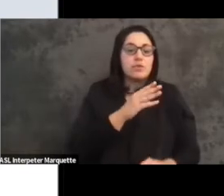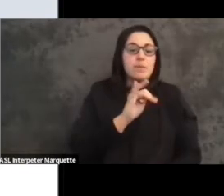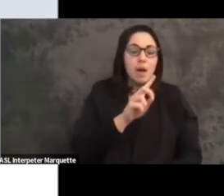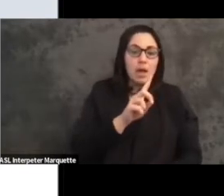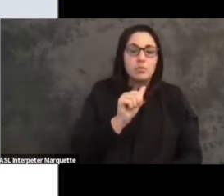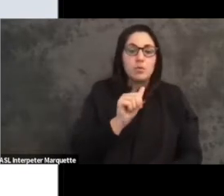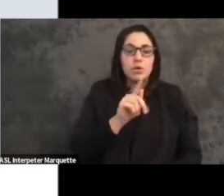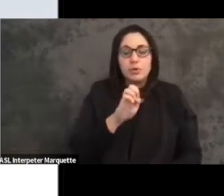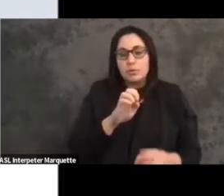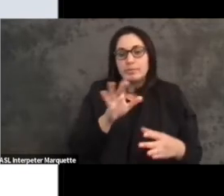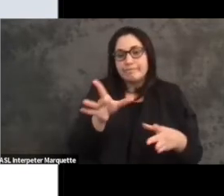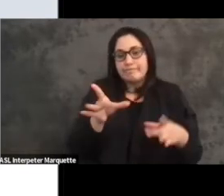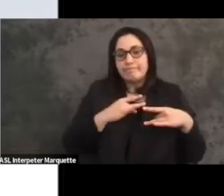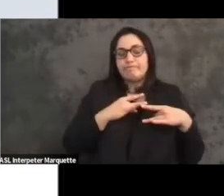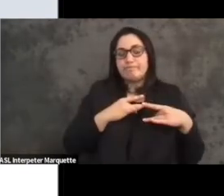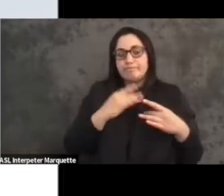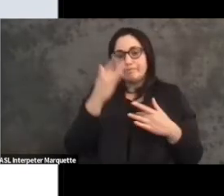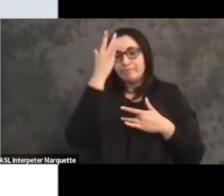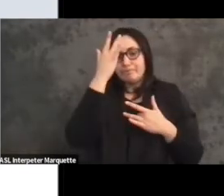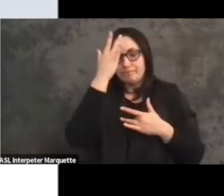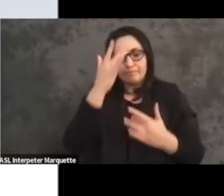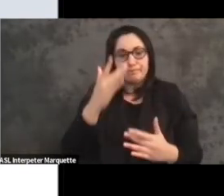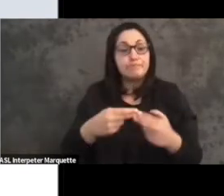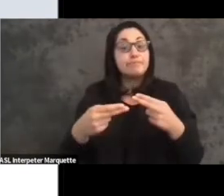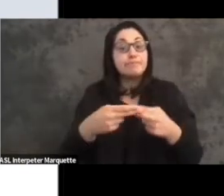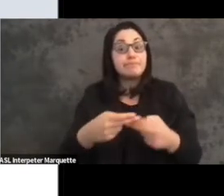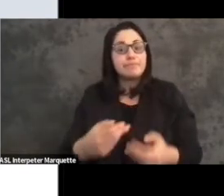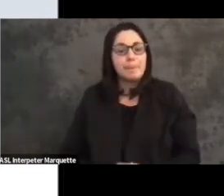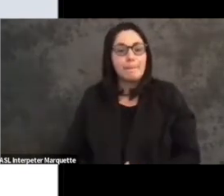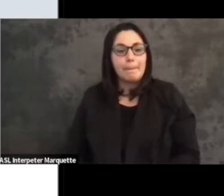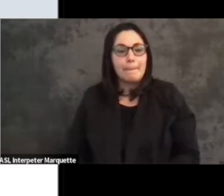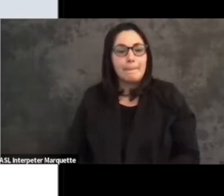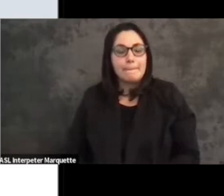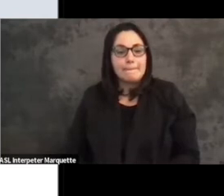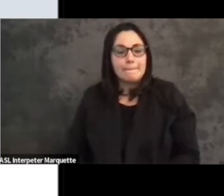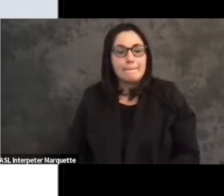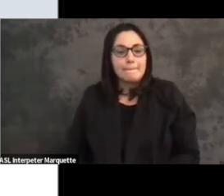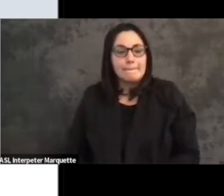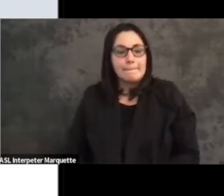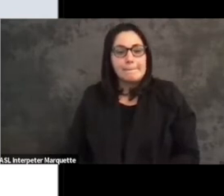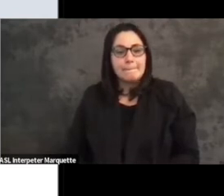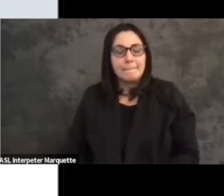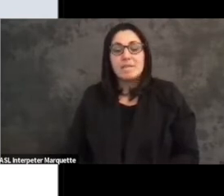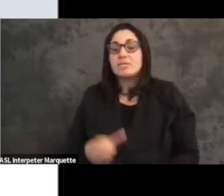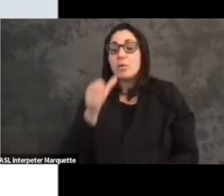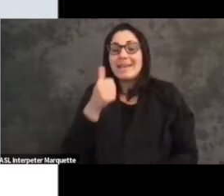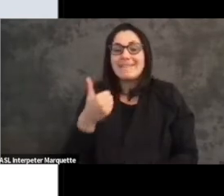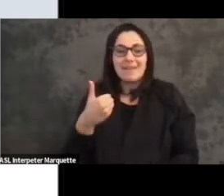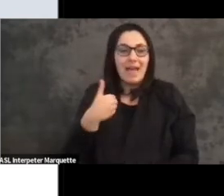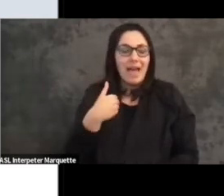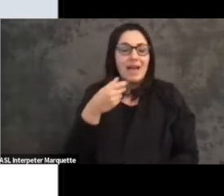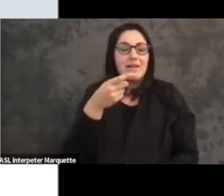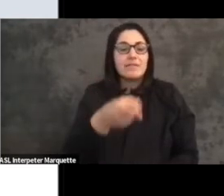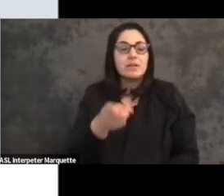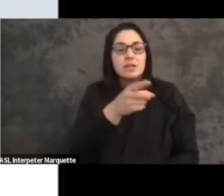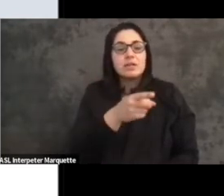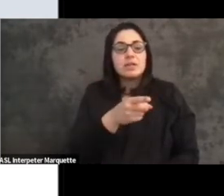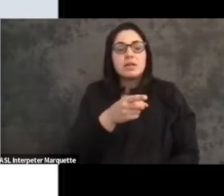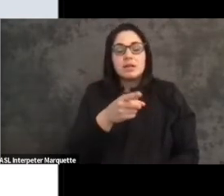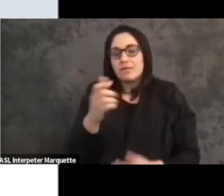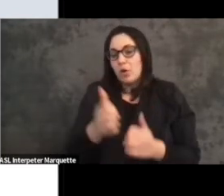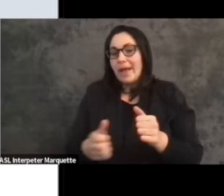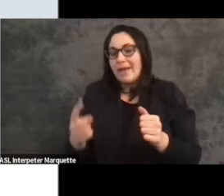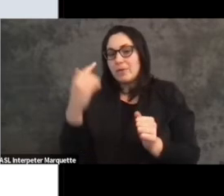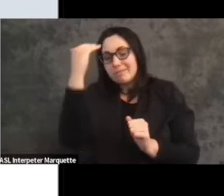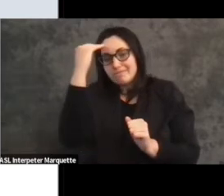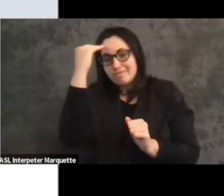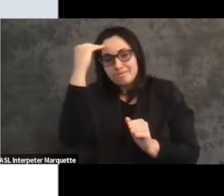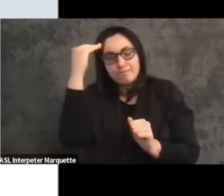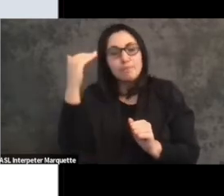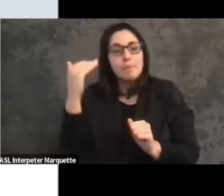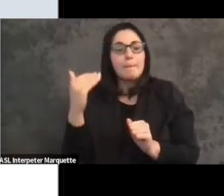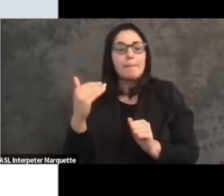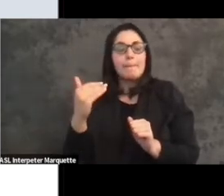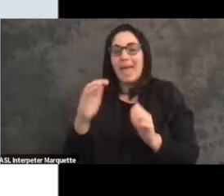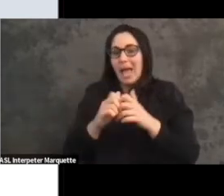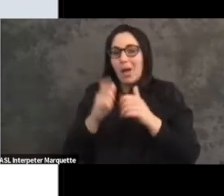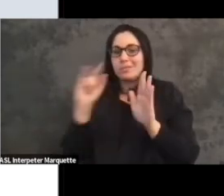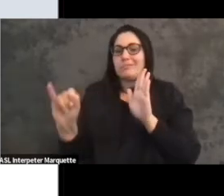of Long COVID actually happened after mild acute illness. Next slide, please. This is